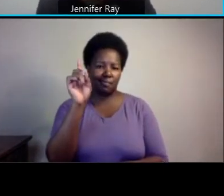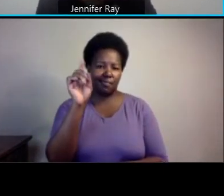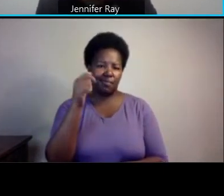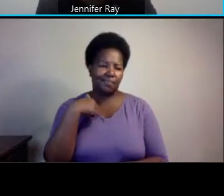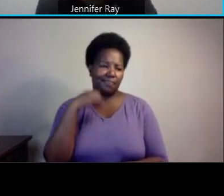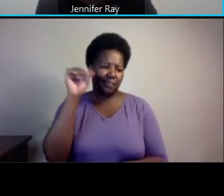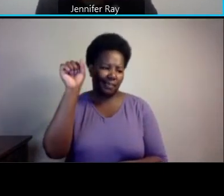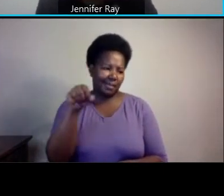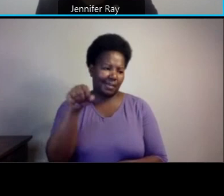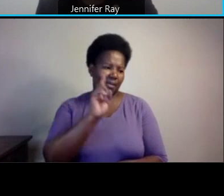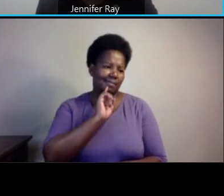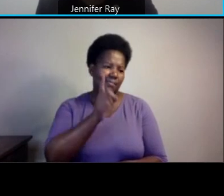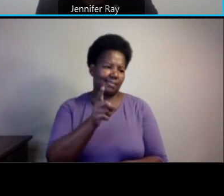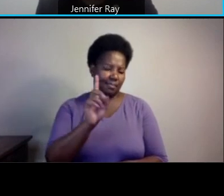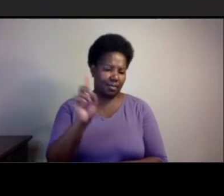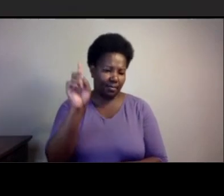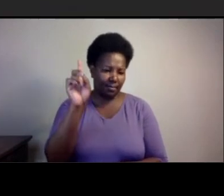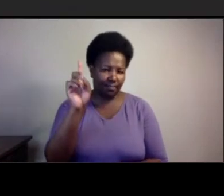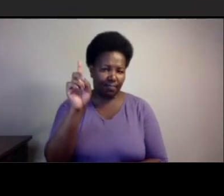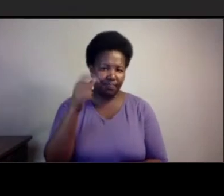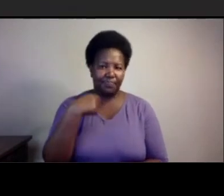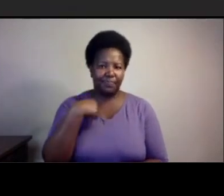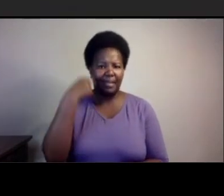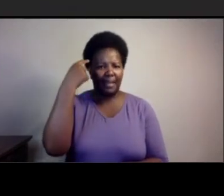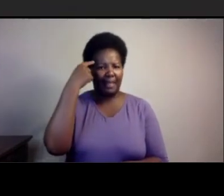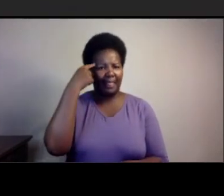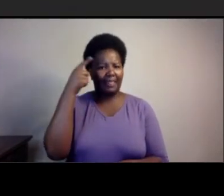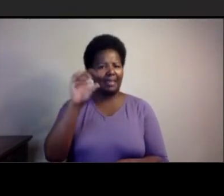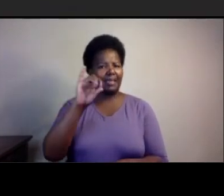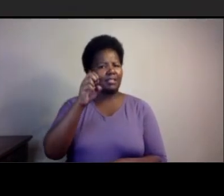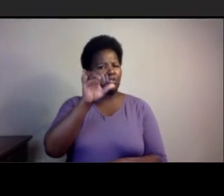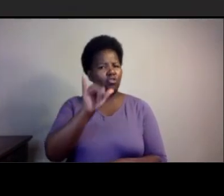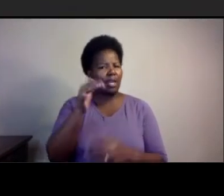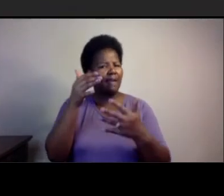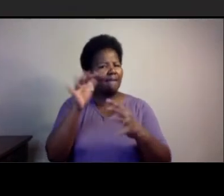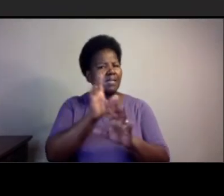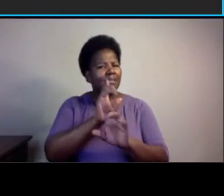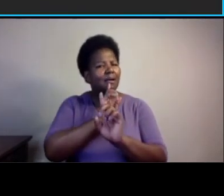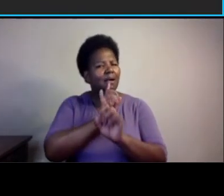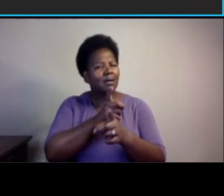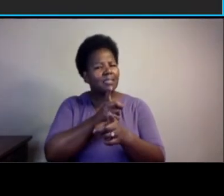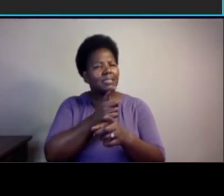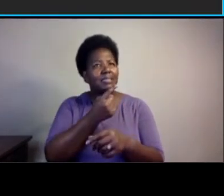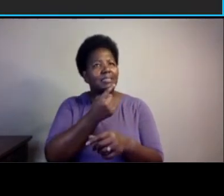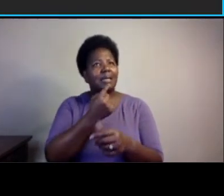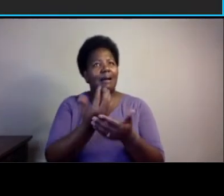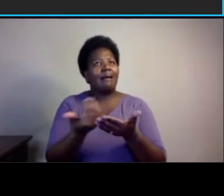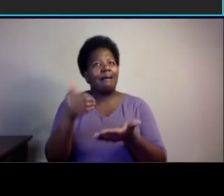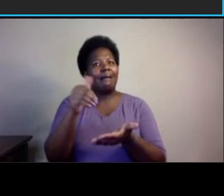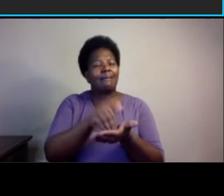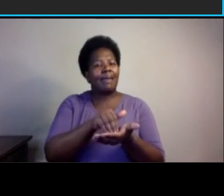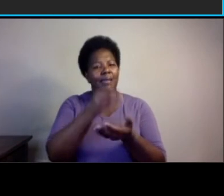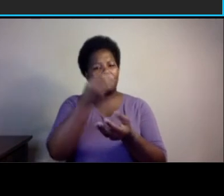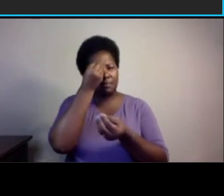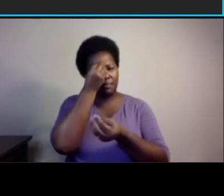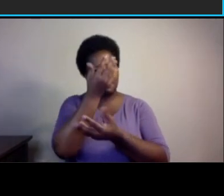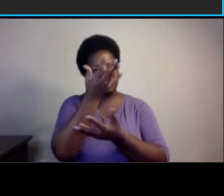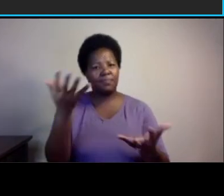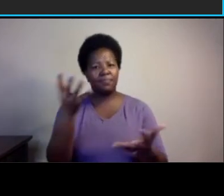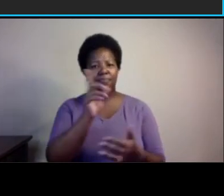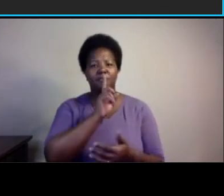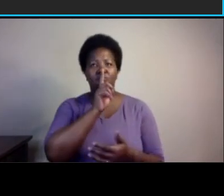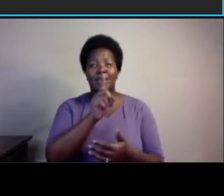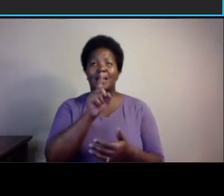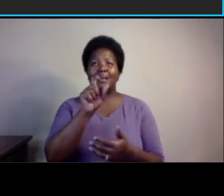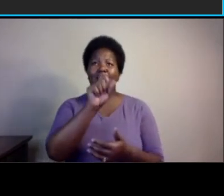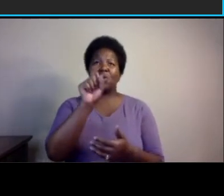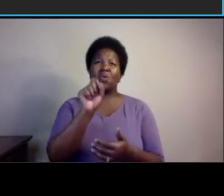i thought jay provided uh respond to that question is again um the question actually previously had